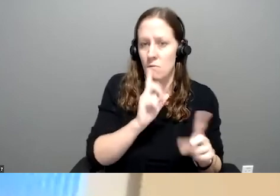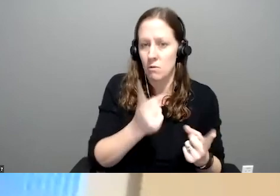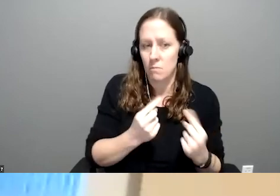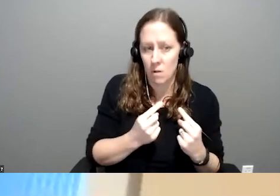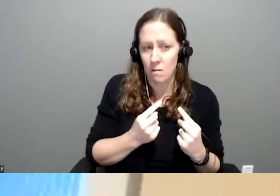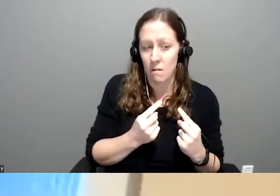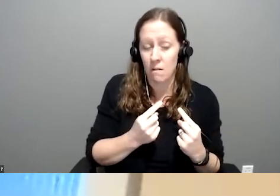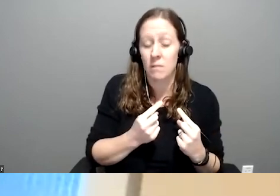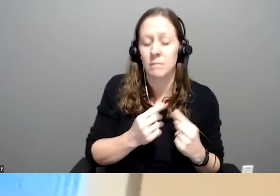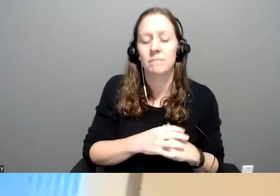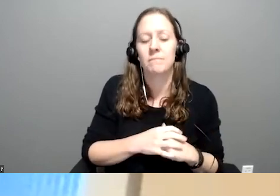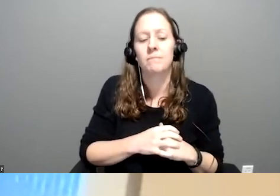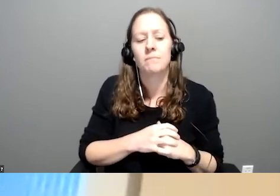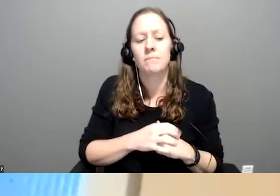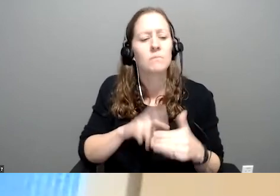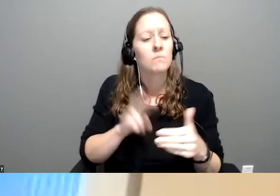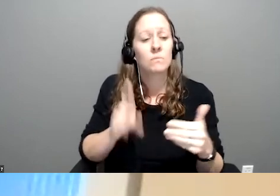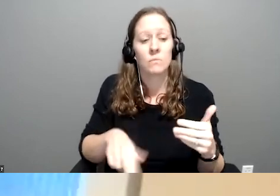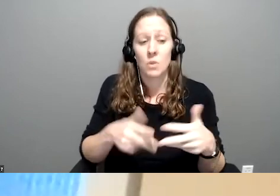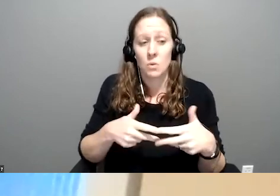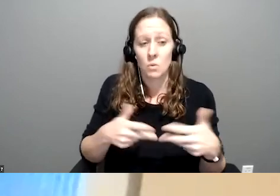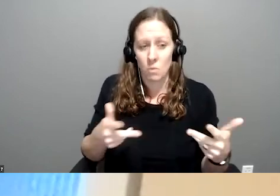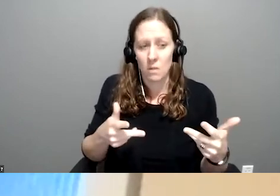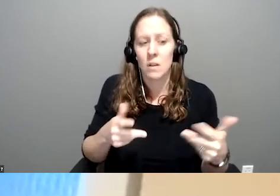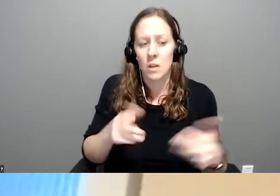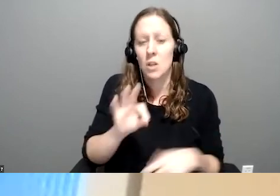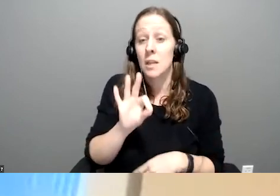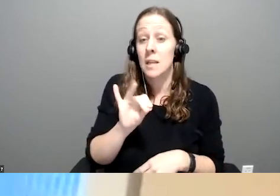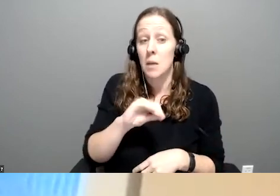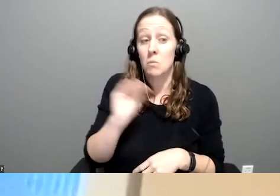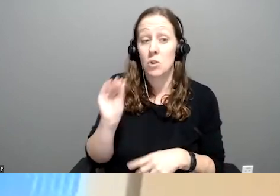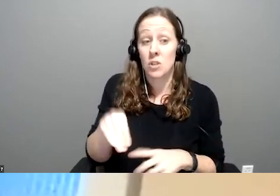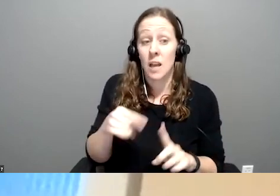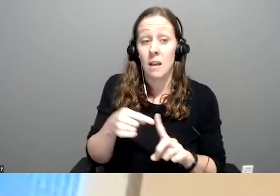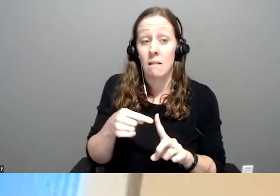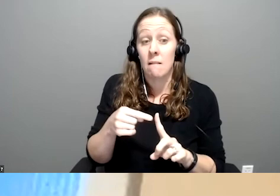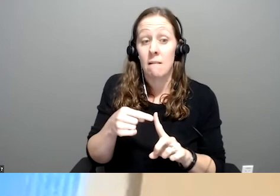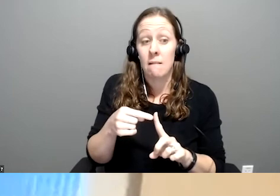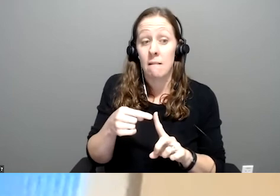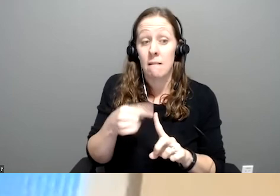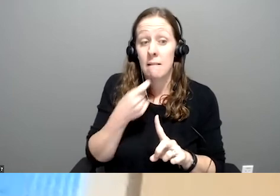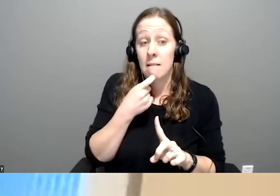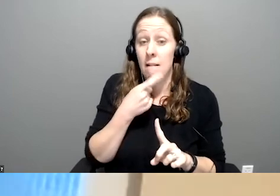90% rated good to excellent, that their desire to share what they learned with others.